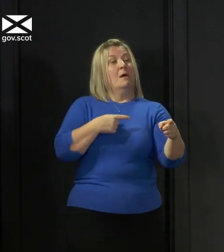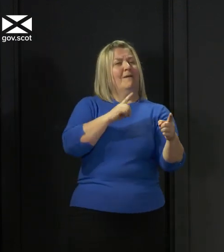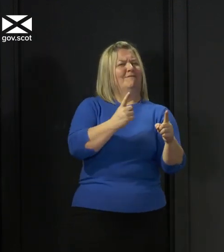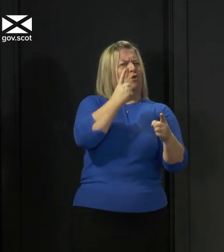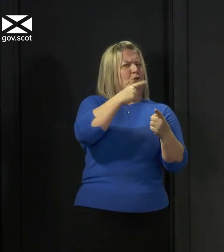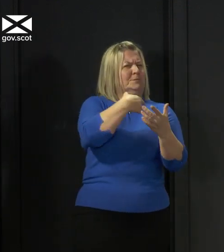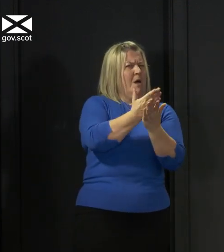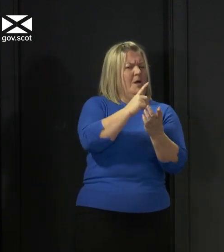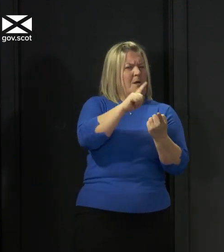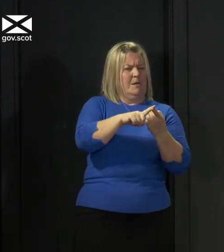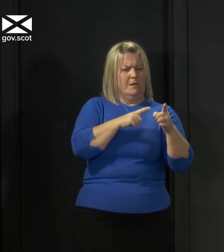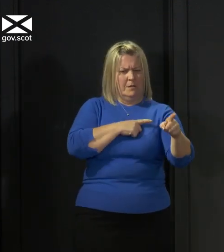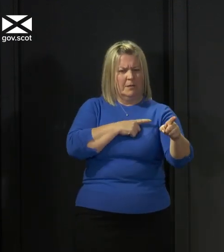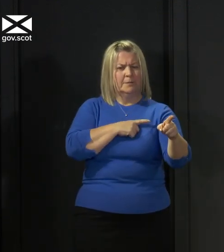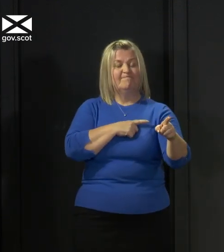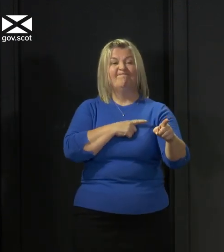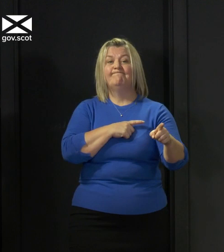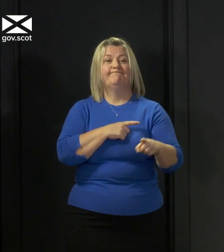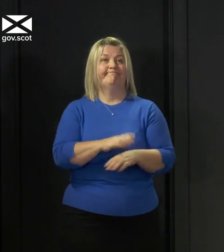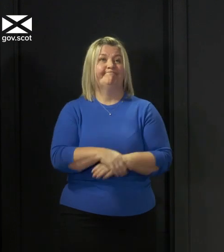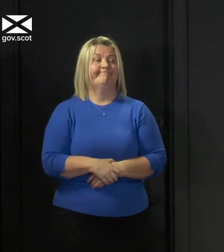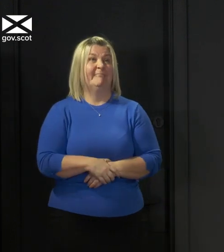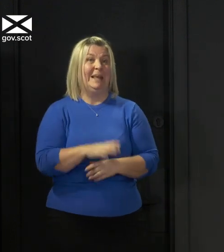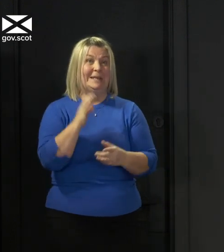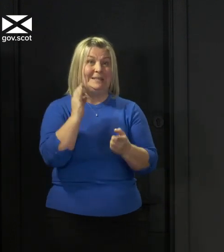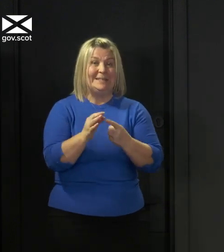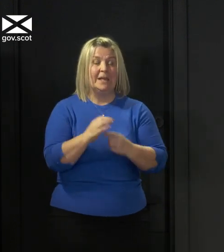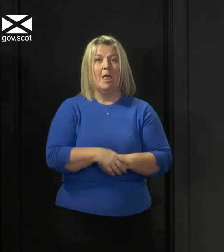part your question in short no I don't want people to expect or have